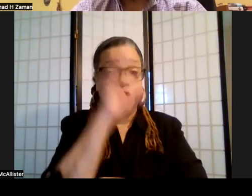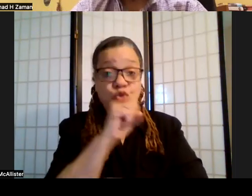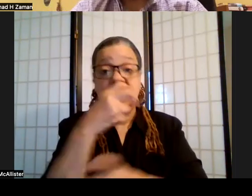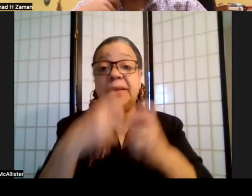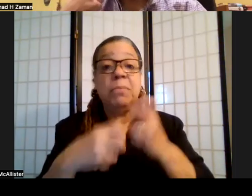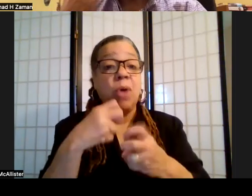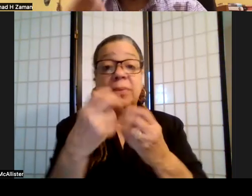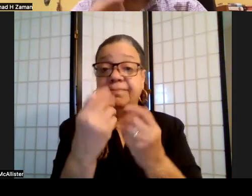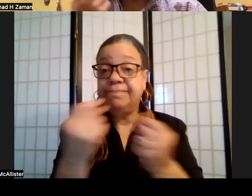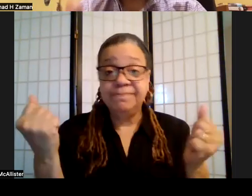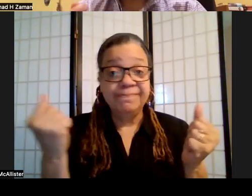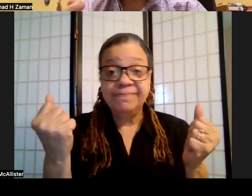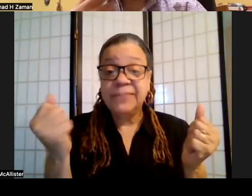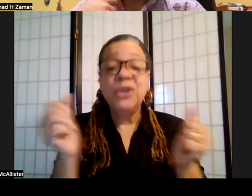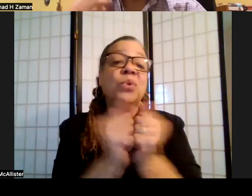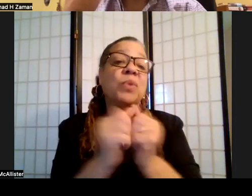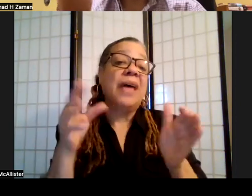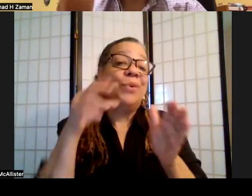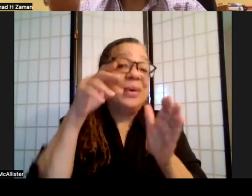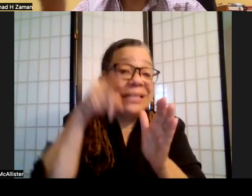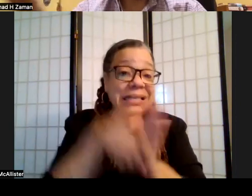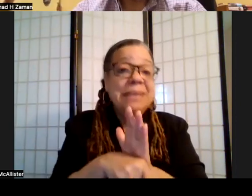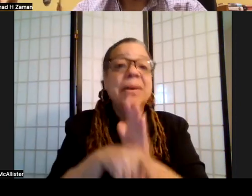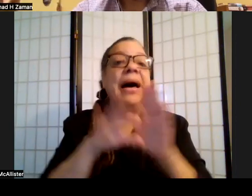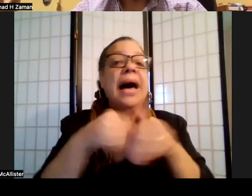without a deeper reflection on how we choose to live our lives.